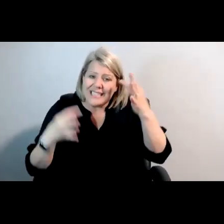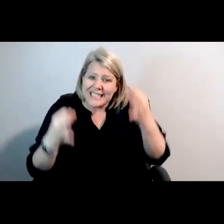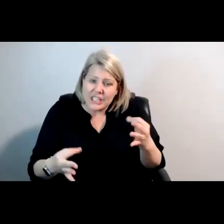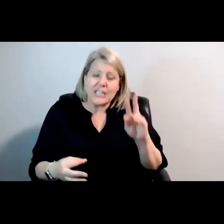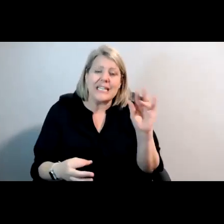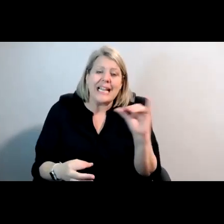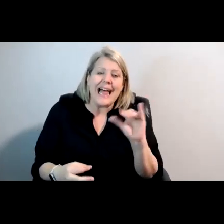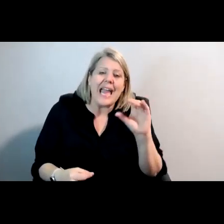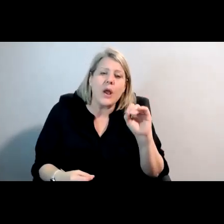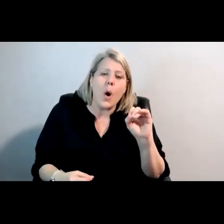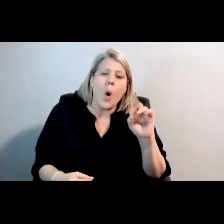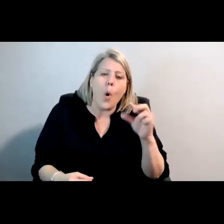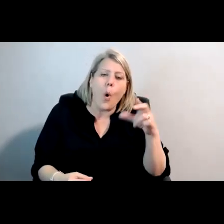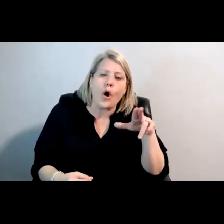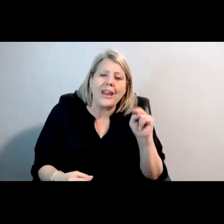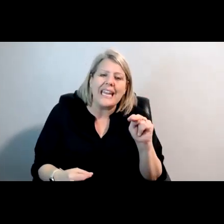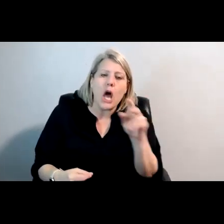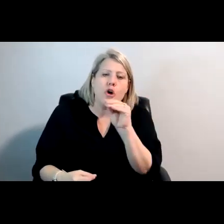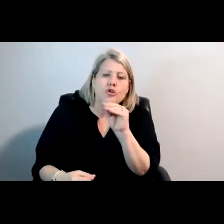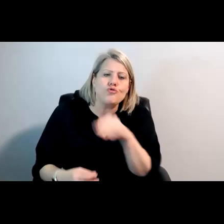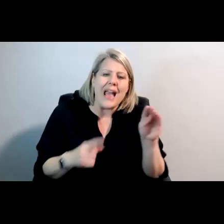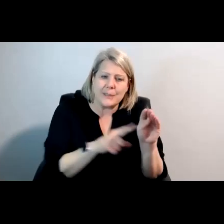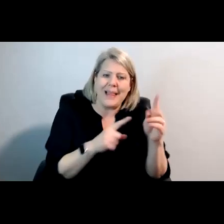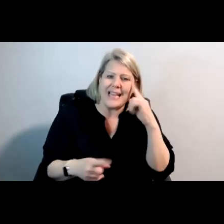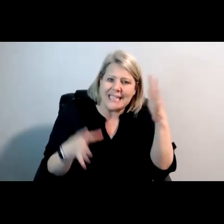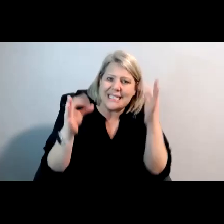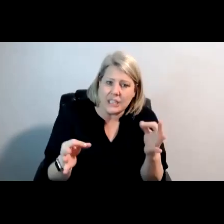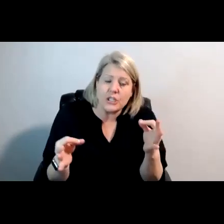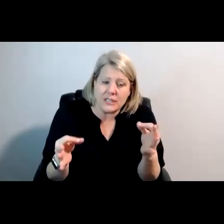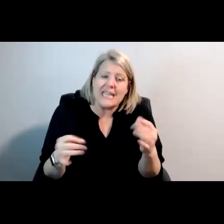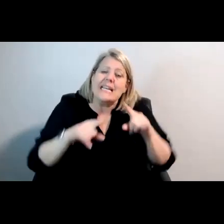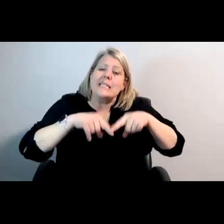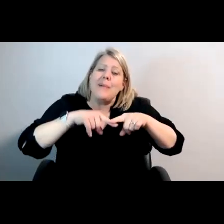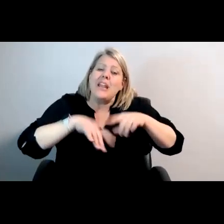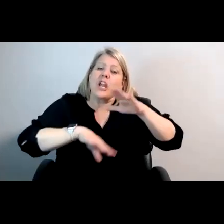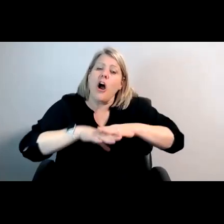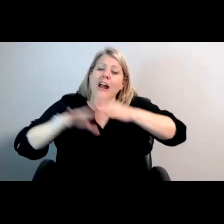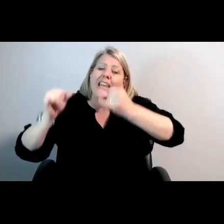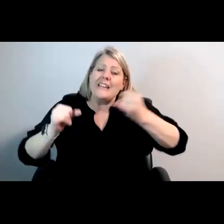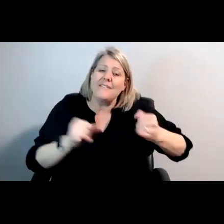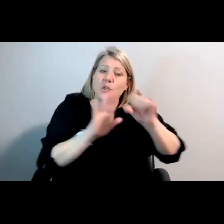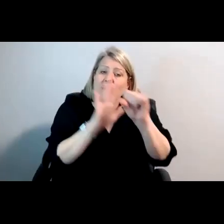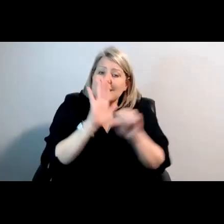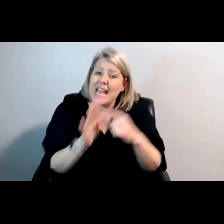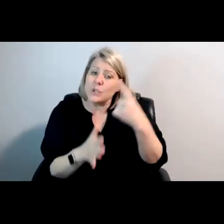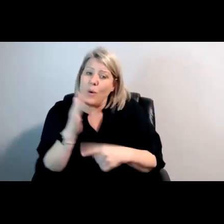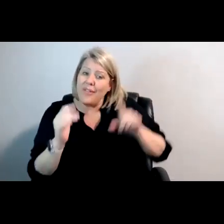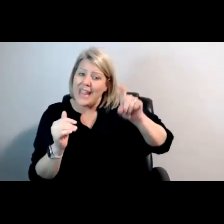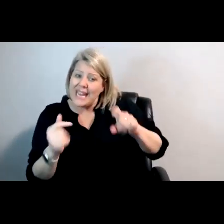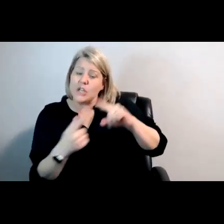So people are coming up creative ways in different states depending upon what the state's needs are to formally recognize supported decision-making.